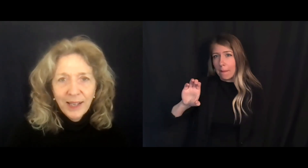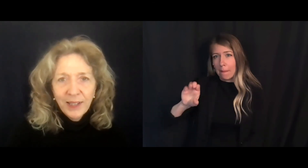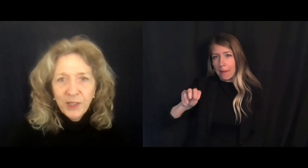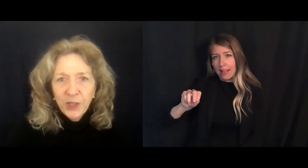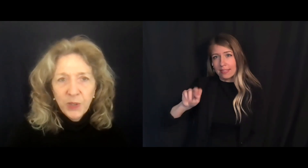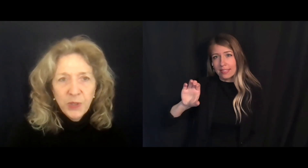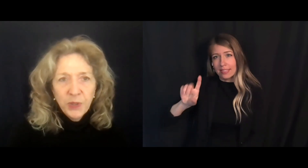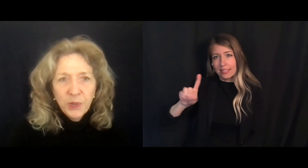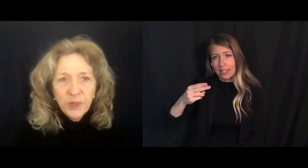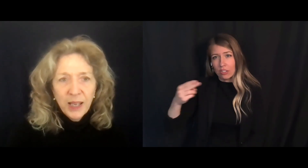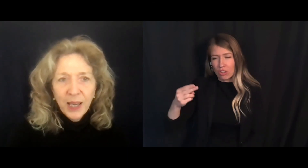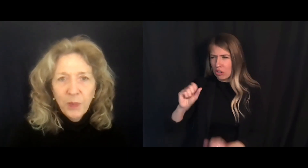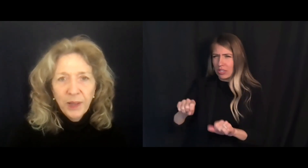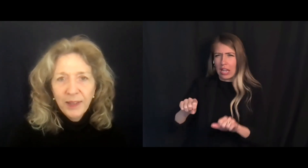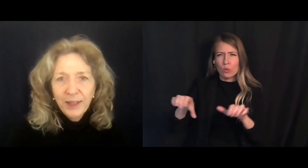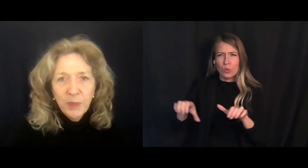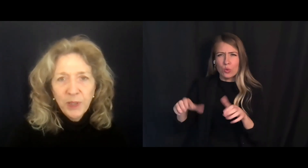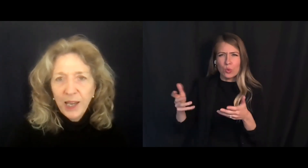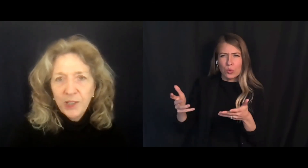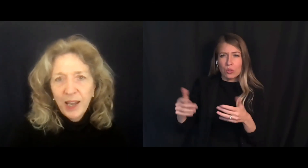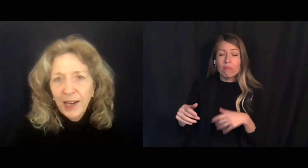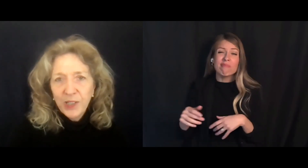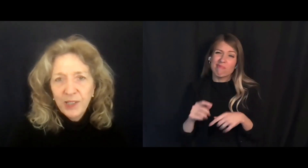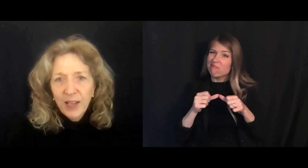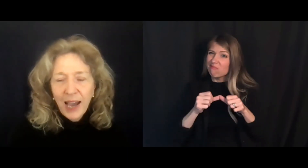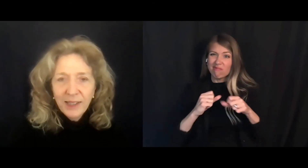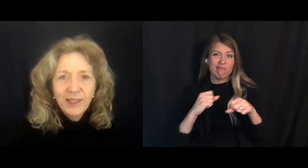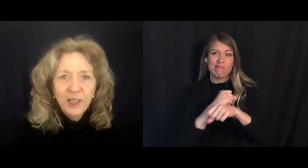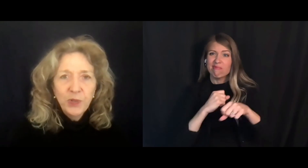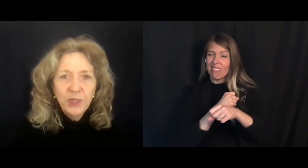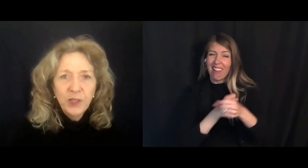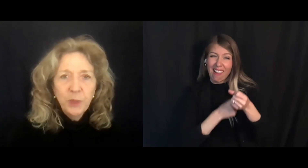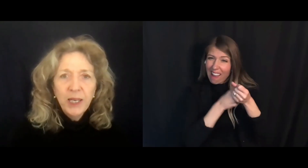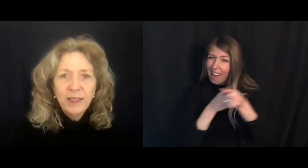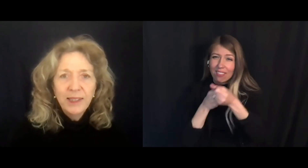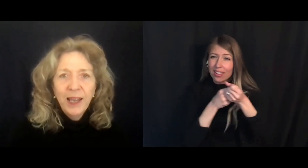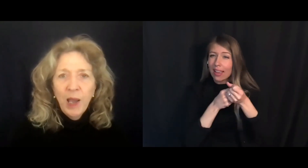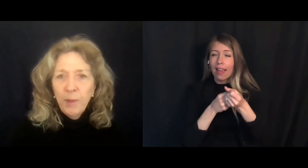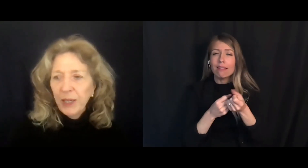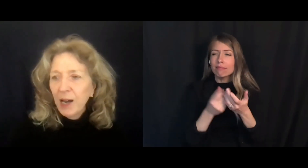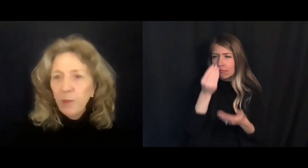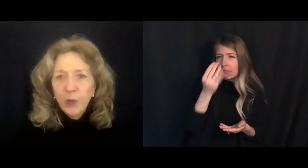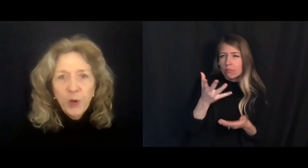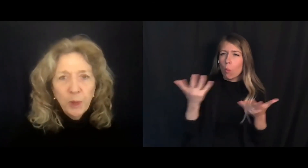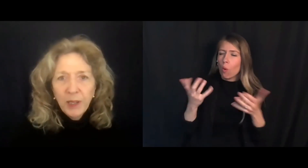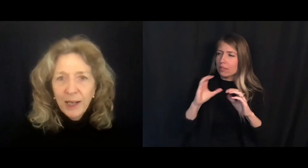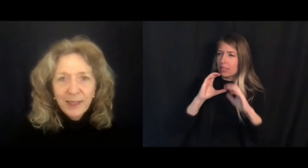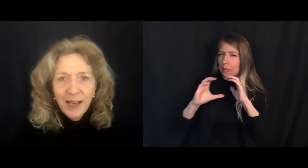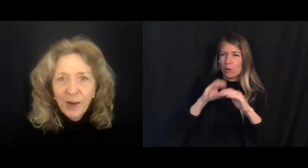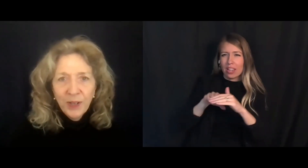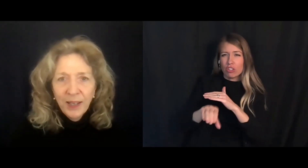and continue to say what the communication access issues need to be. It's become more normalized now